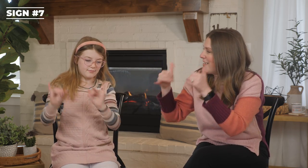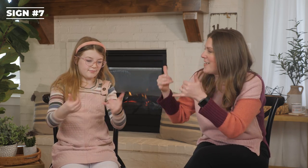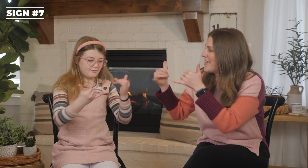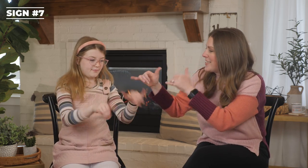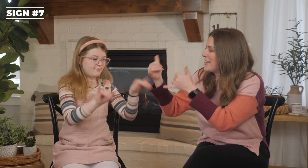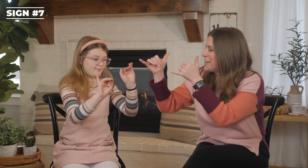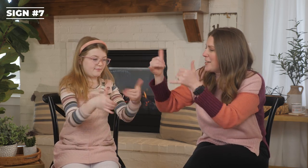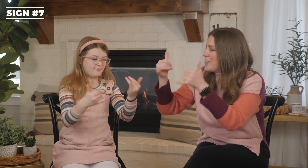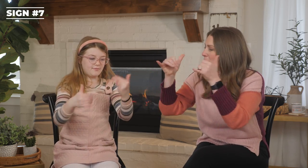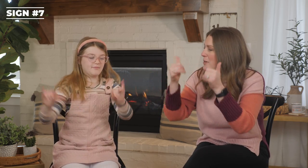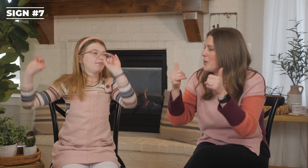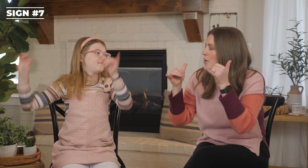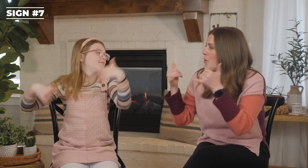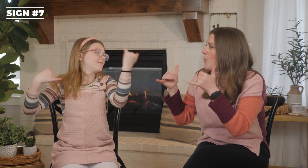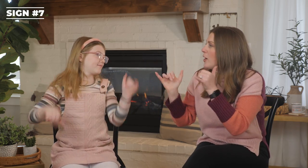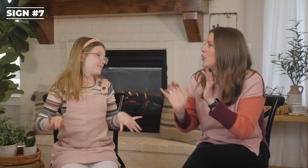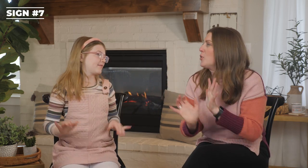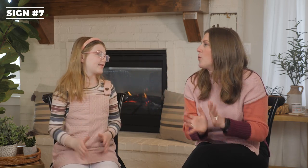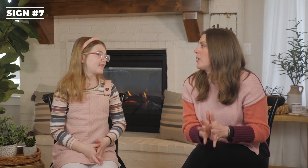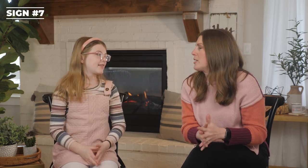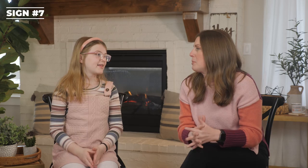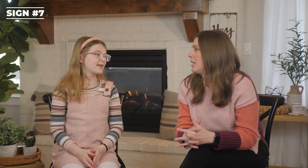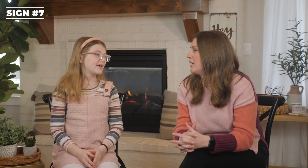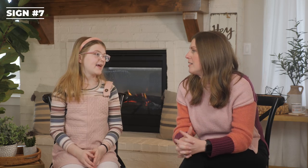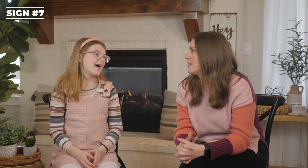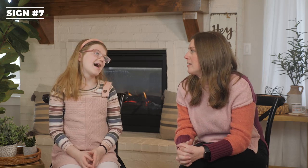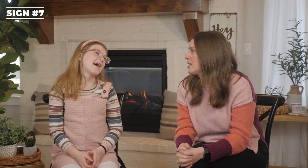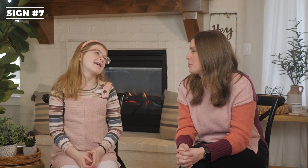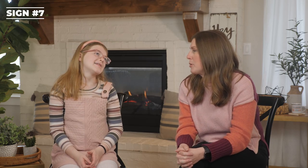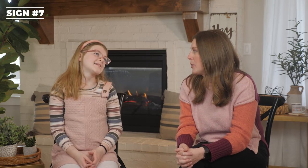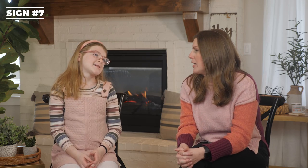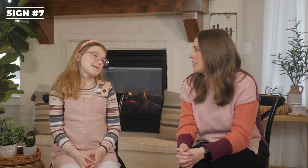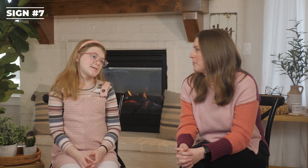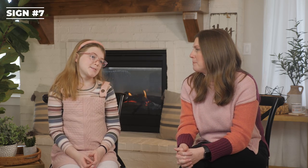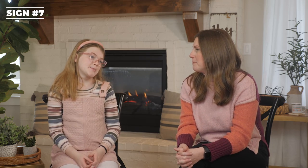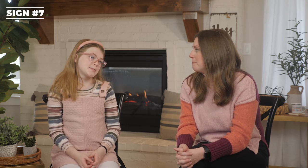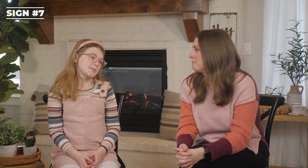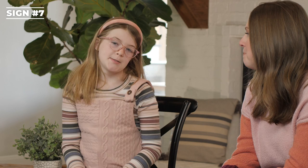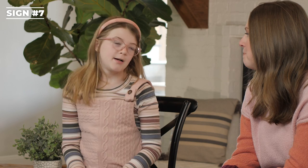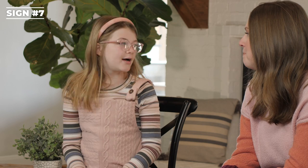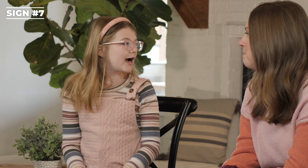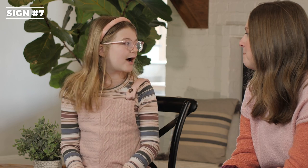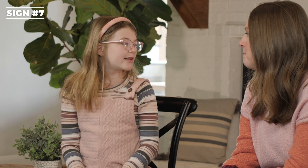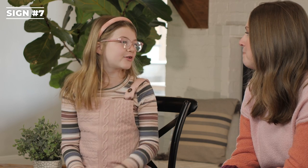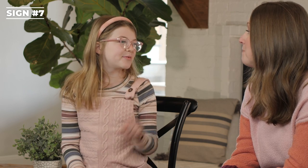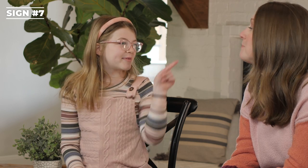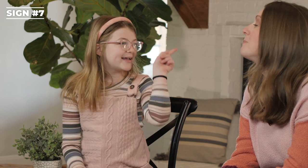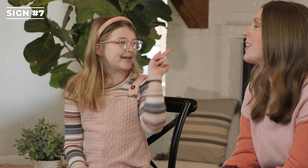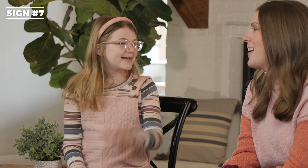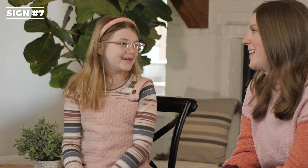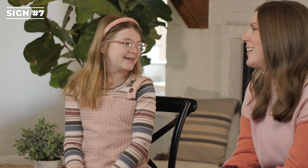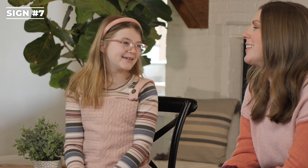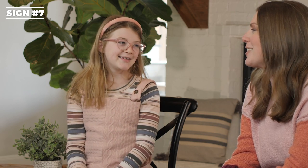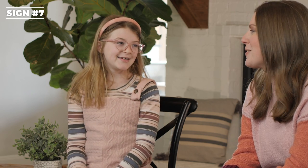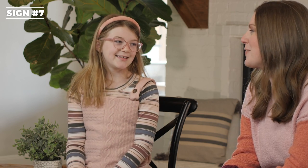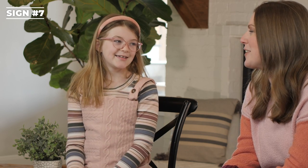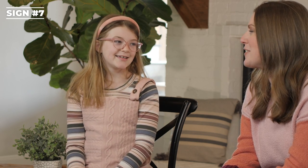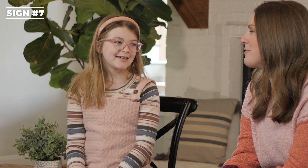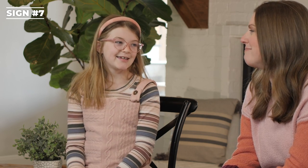Awesome! Where are you going to play this spring break. On the trampoline. Uh that's what I figured.